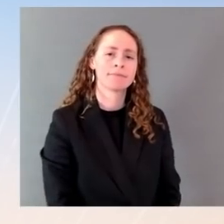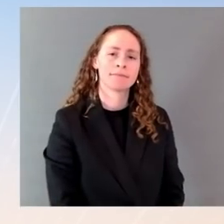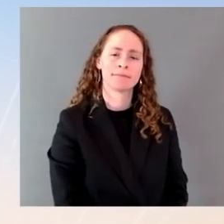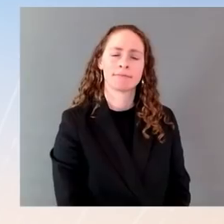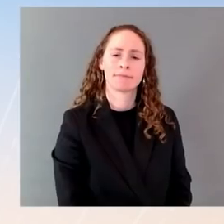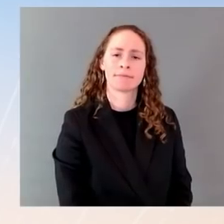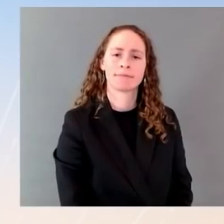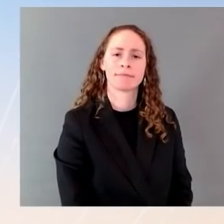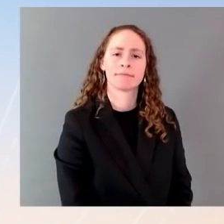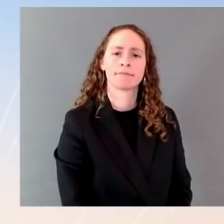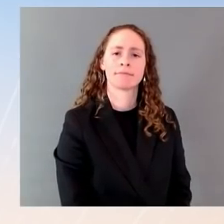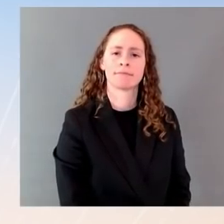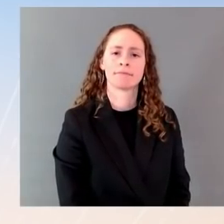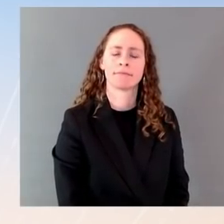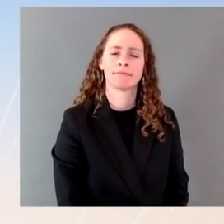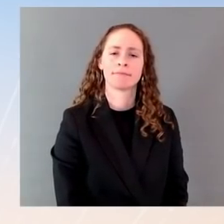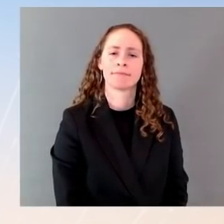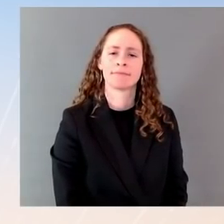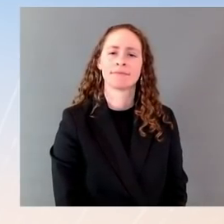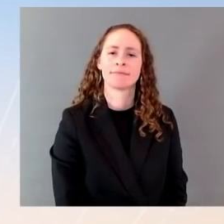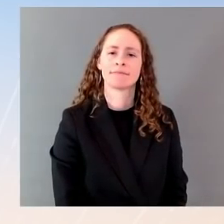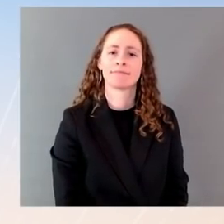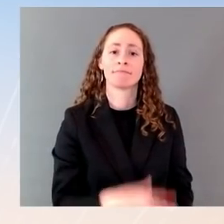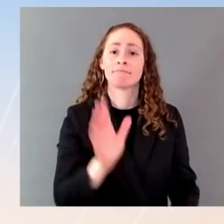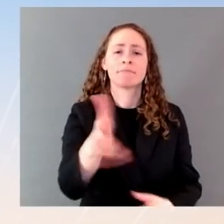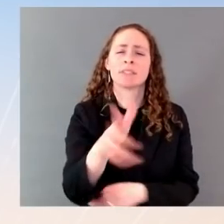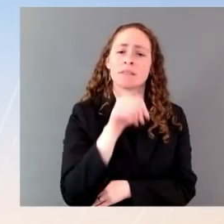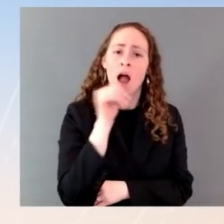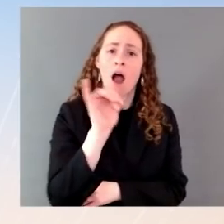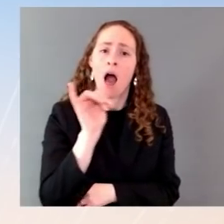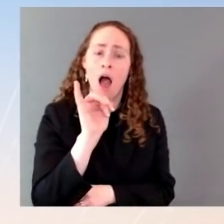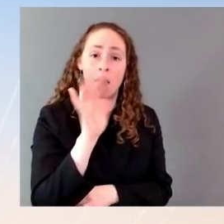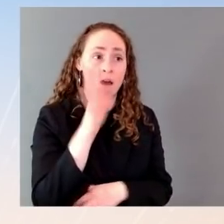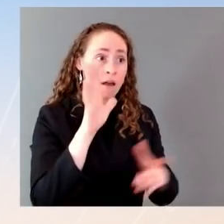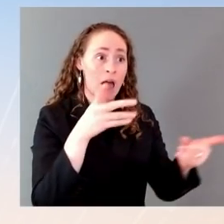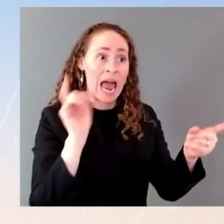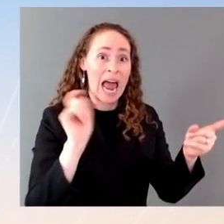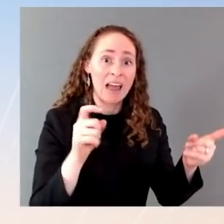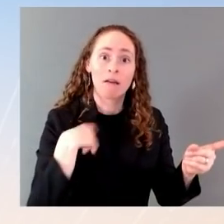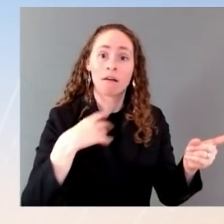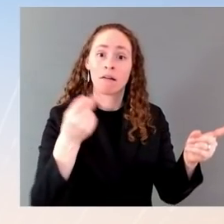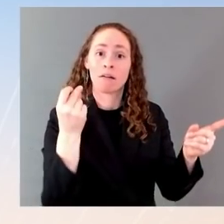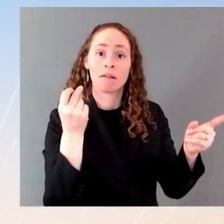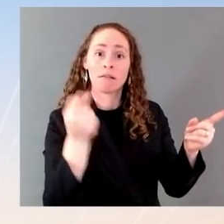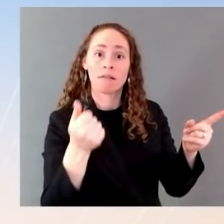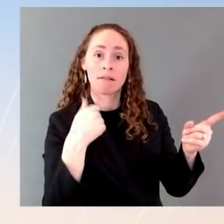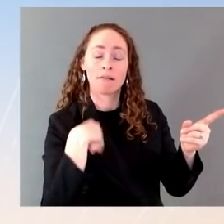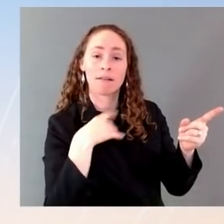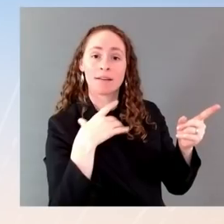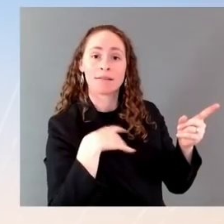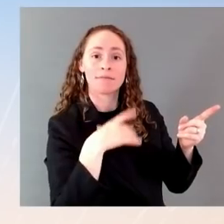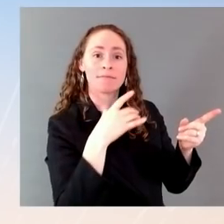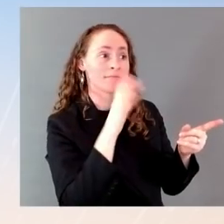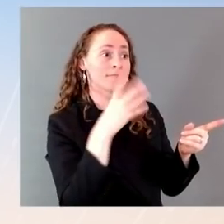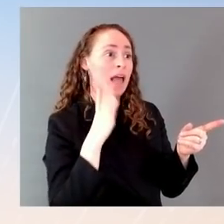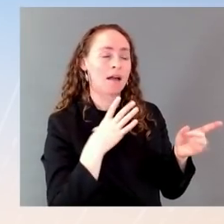Whether that pipeline needs additional supplements as we go forward will depend on how circumstances evolve. Yes? The Press: Jake, thank you so much.